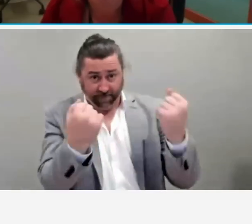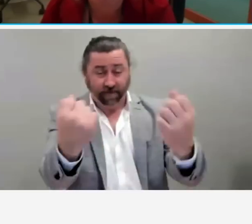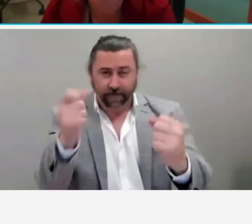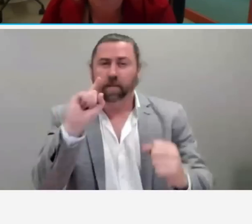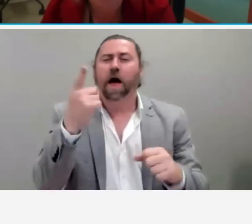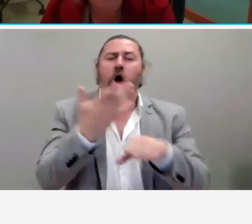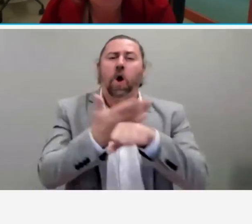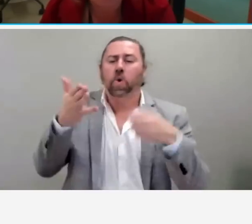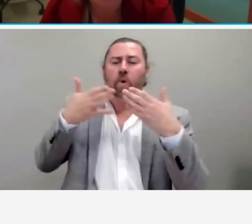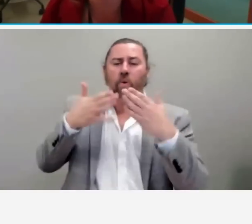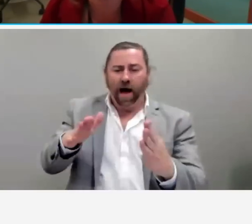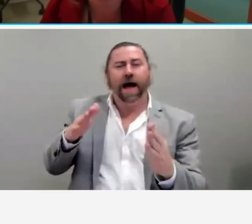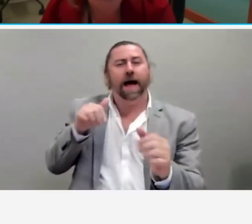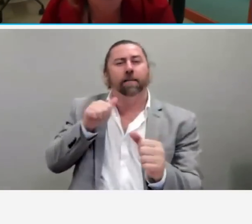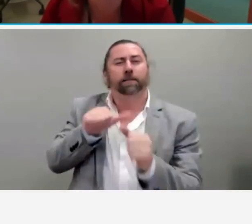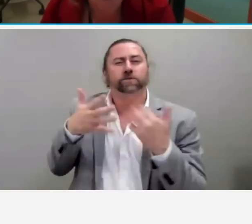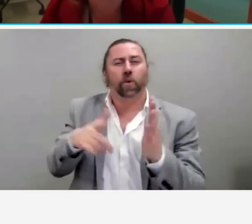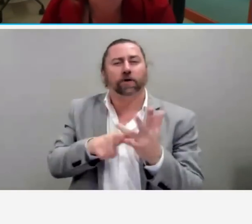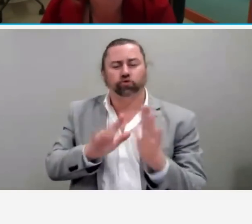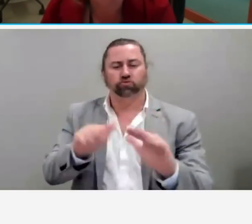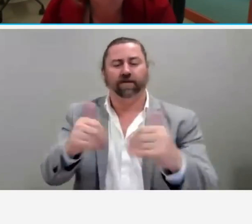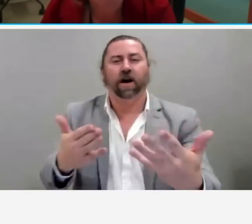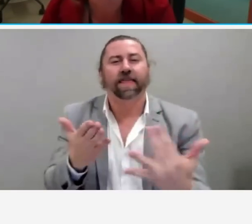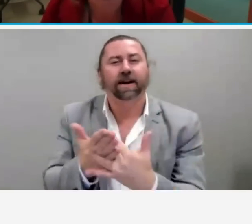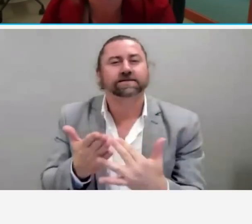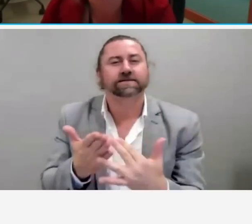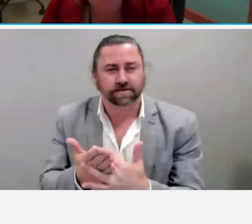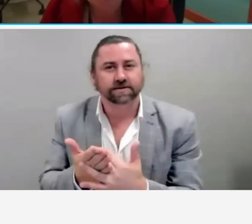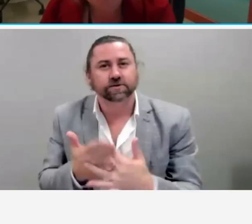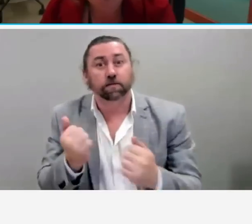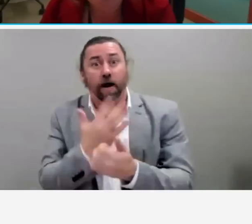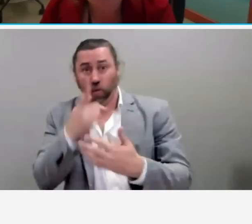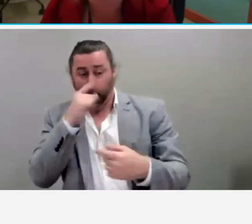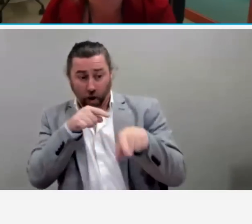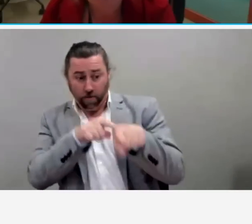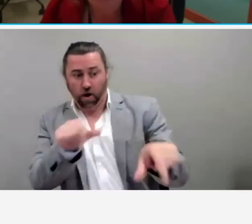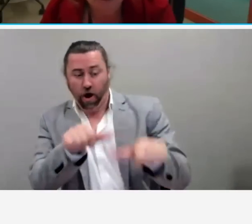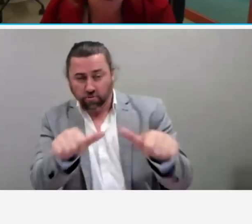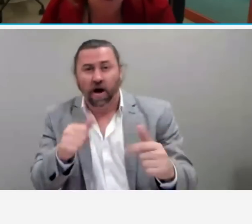risk proportionate way to support not only compliance but also innovation, service excellence and